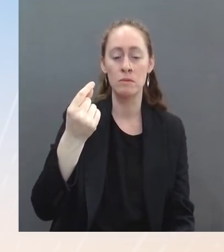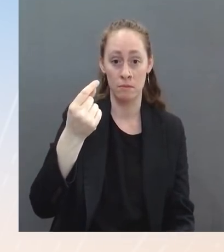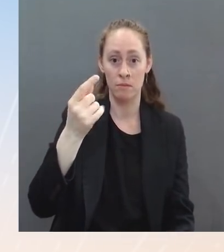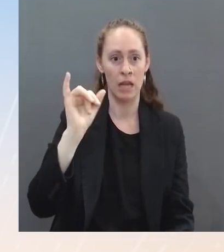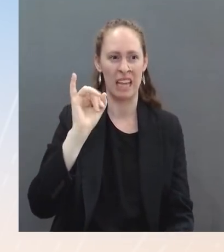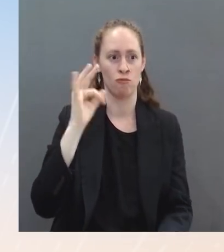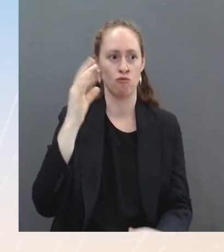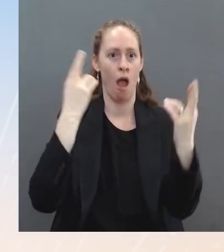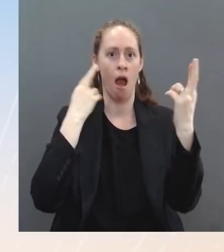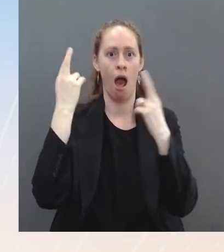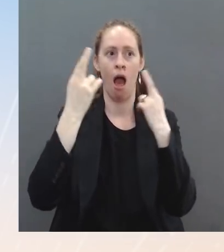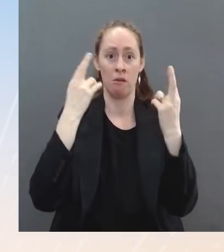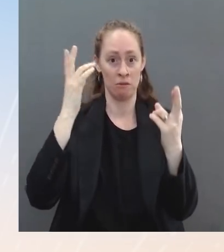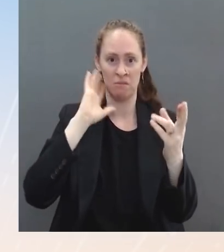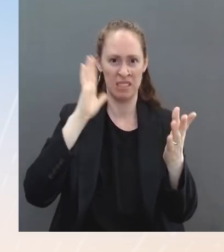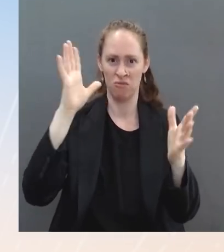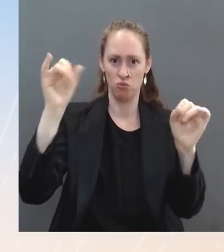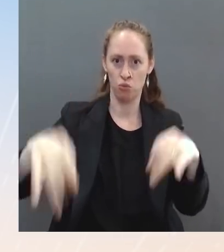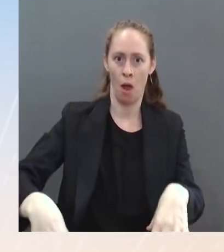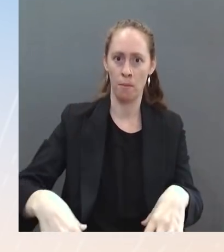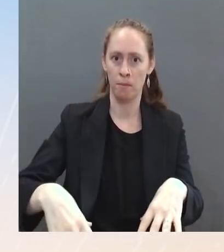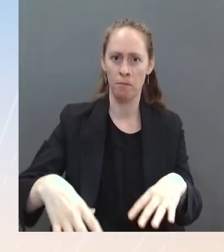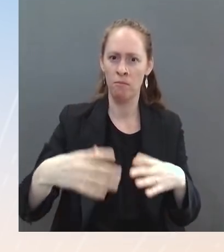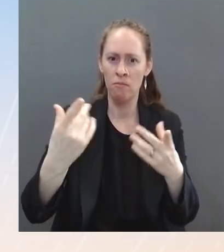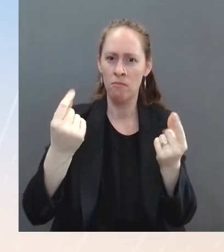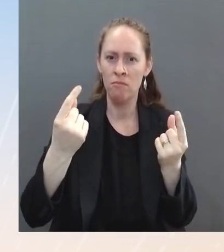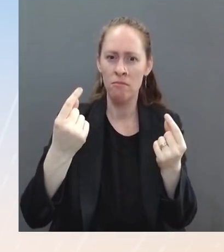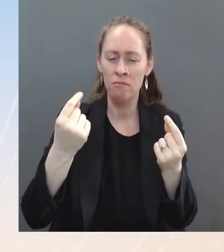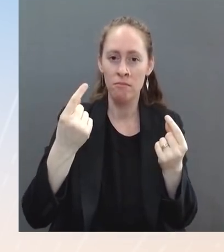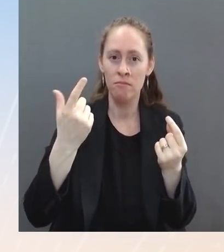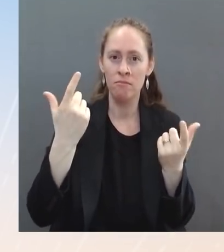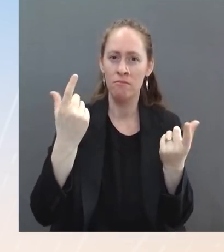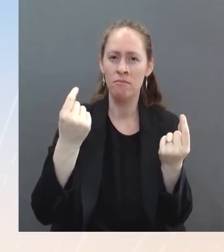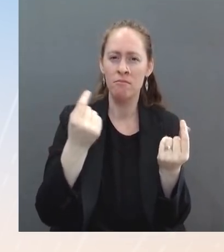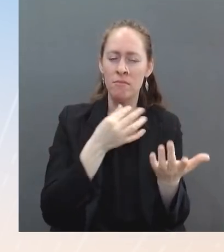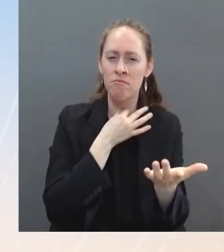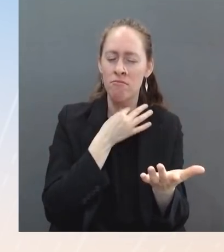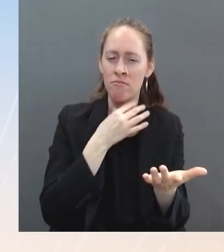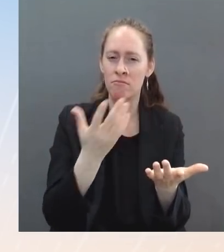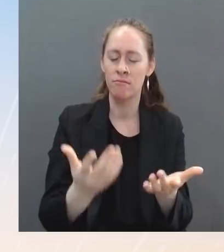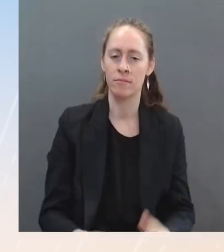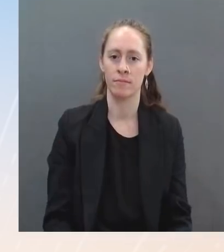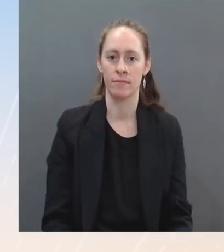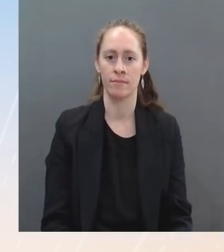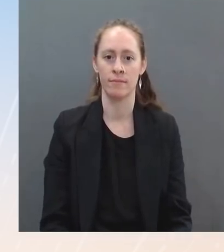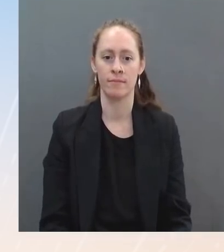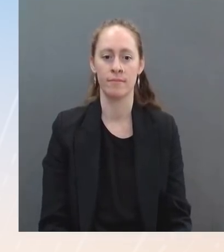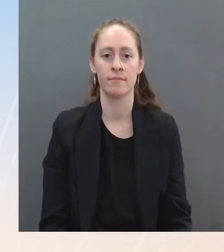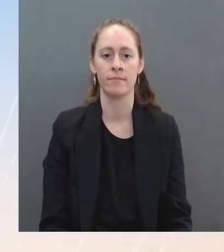I won't speak to what we might do in the hypothetical depending on where the market goes. What I will say broadly is, of course,